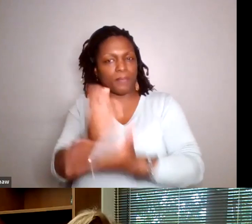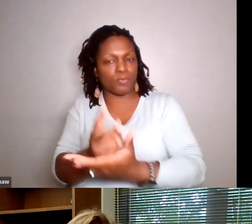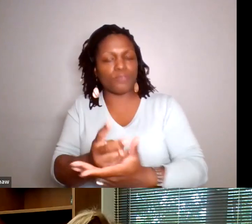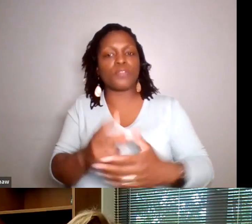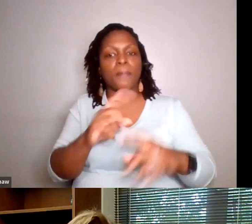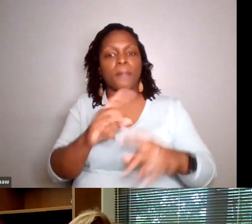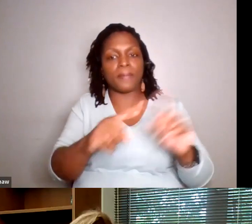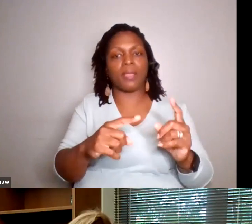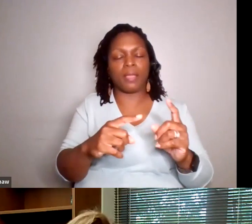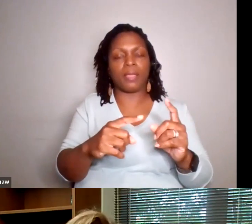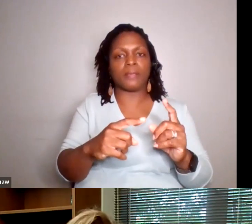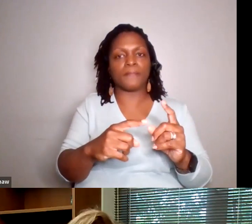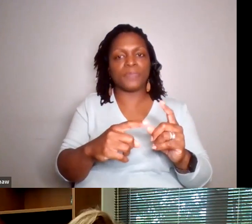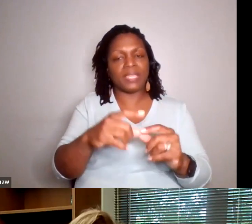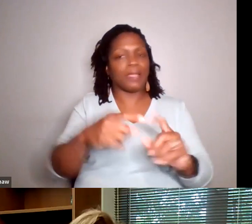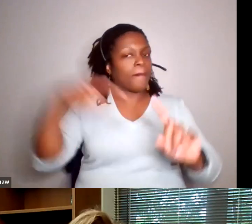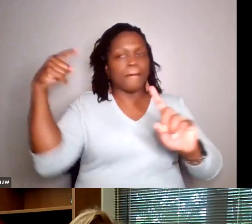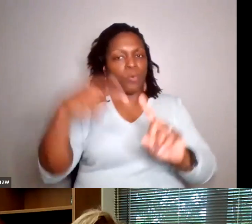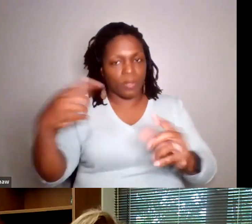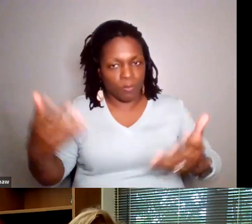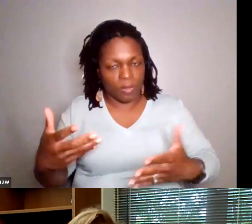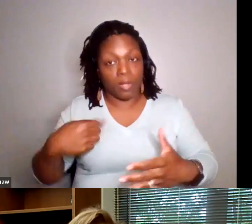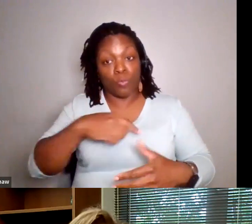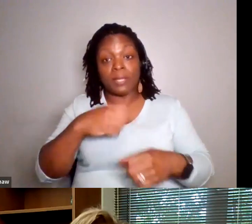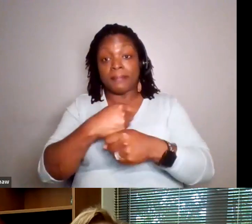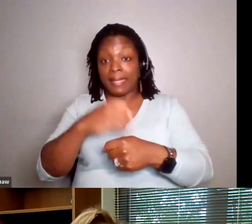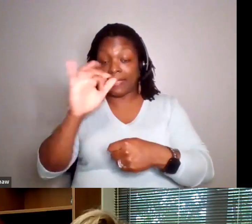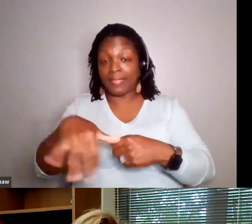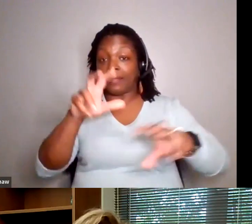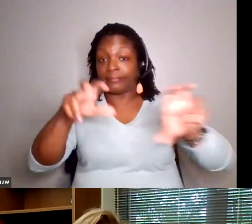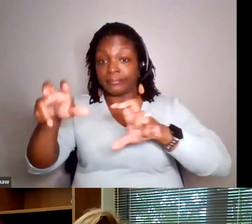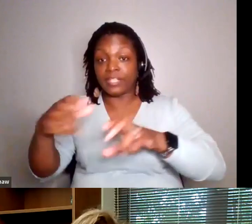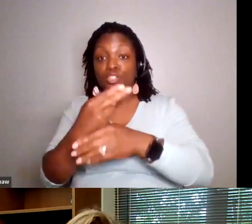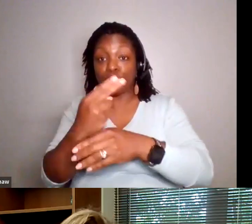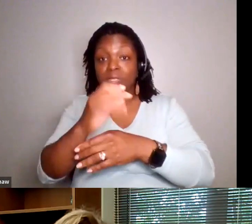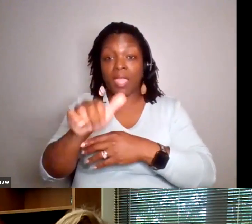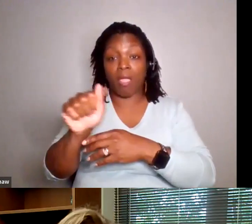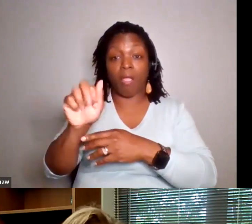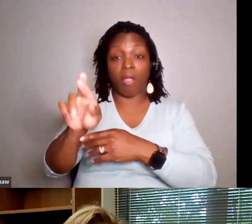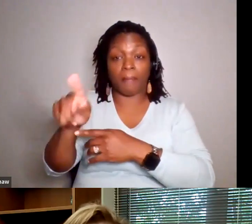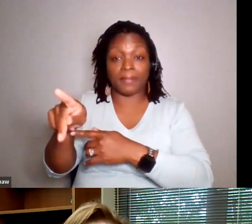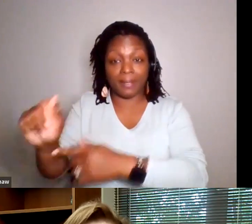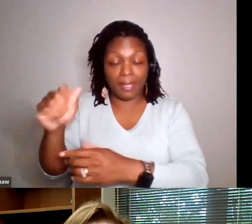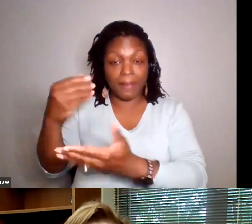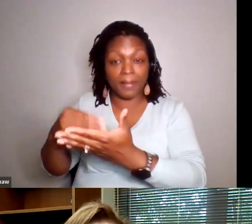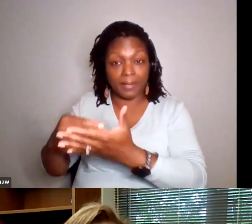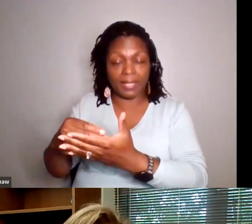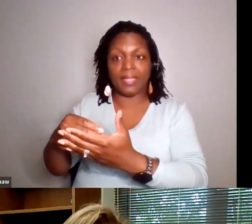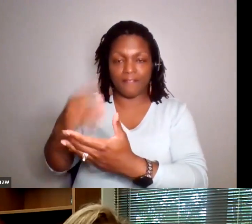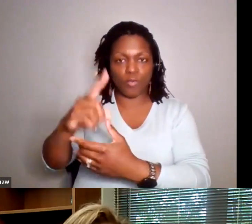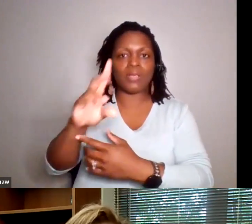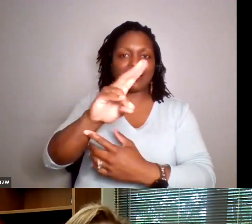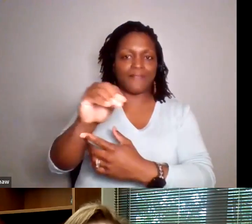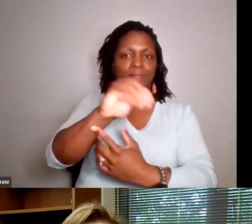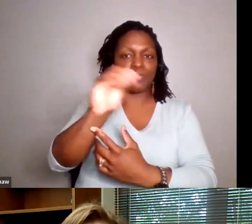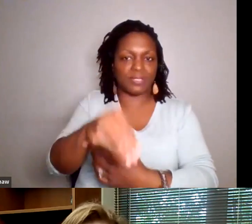But the bottom line is that you know we're making that investment using those Arpa dollars for 70% of those increases to go to the workers themselves.